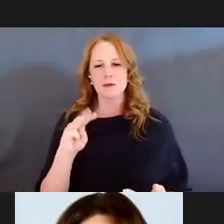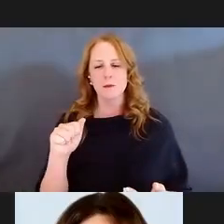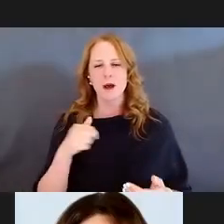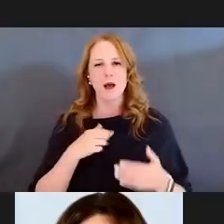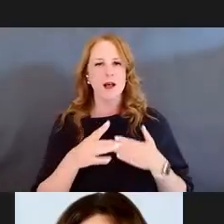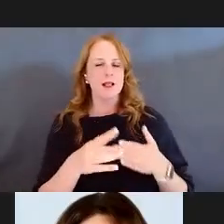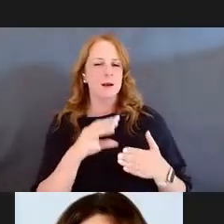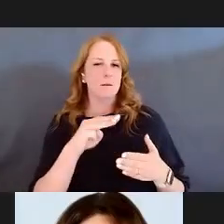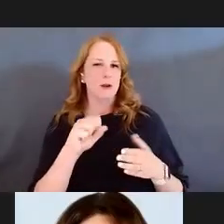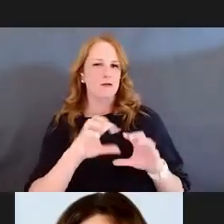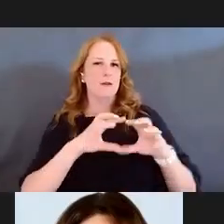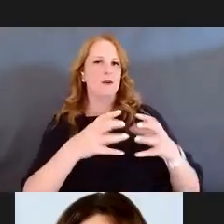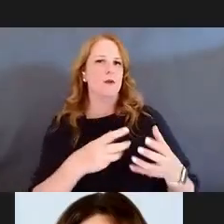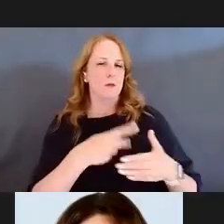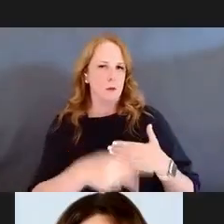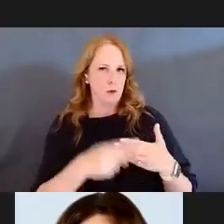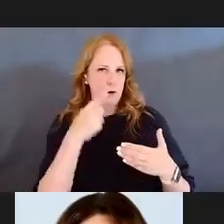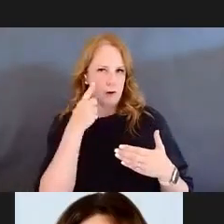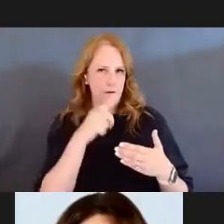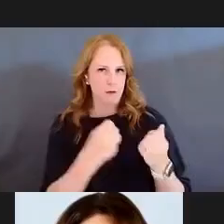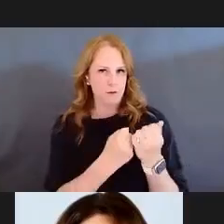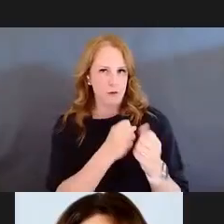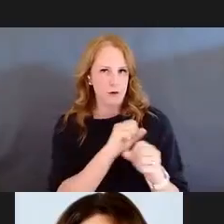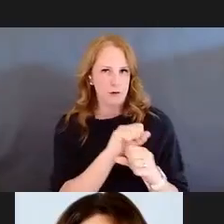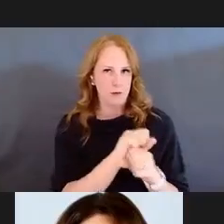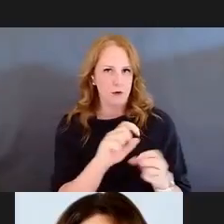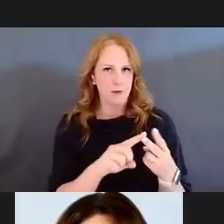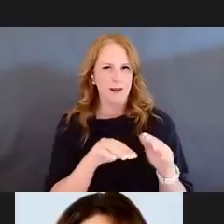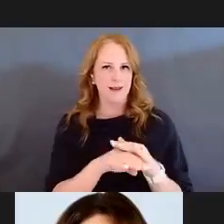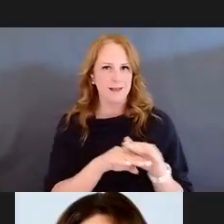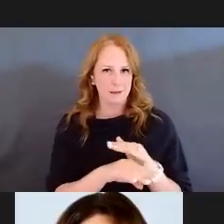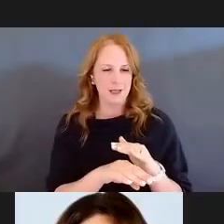global programs for the supported employment and accessibility and inclusivity inclusivity